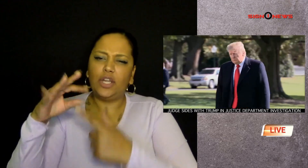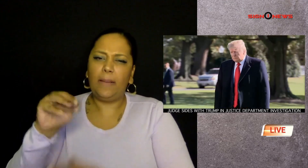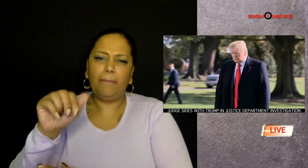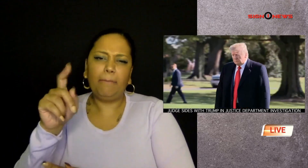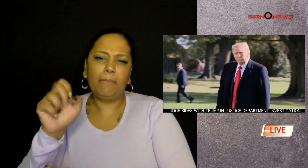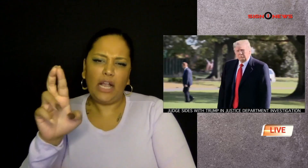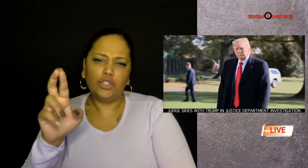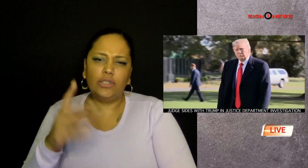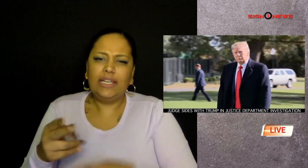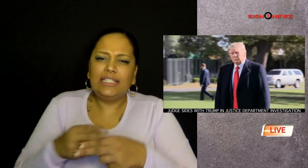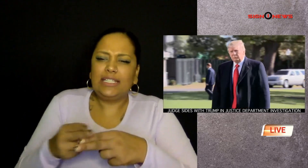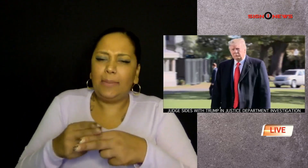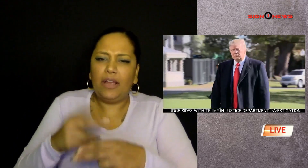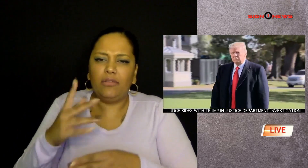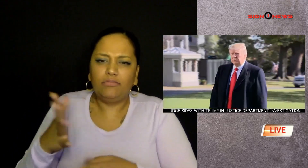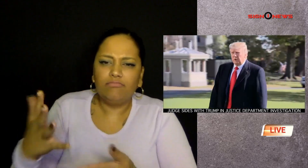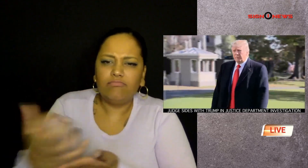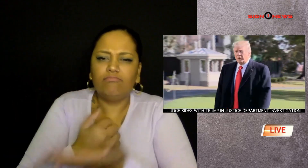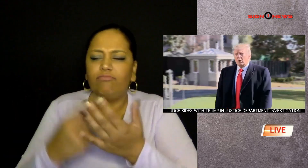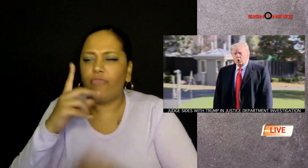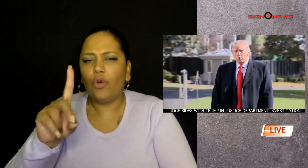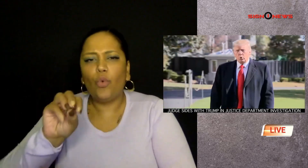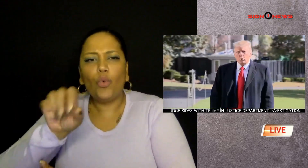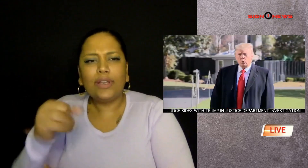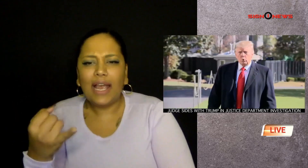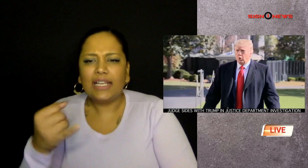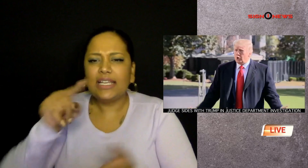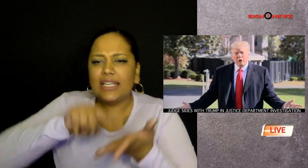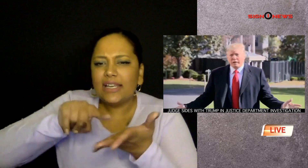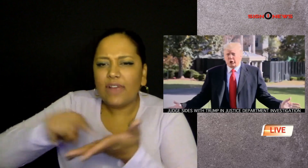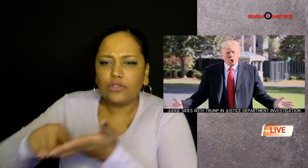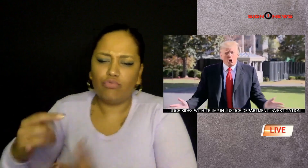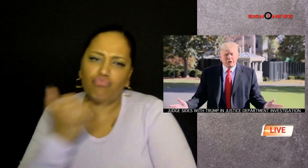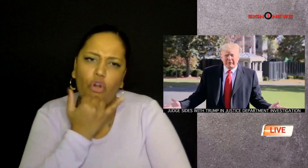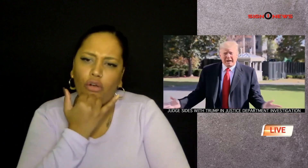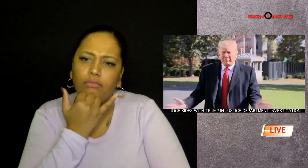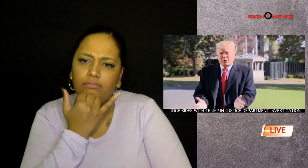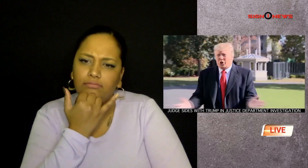And temporarily halt the doj investigation wrong and deeply flawed.